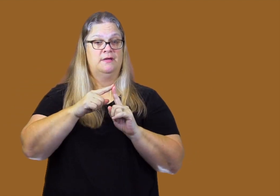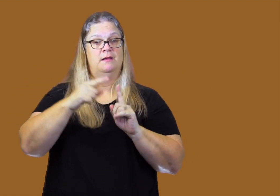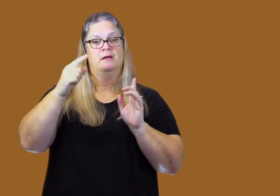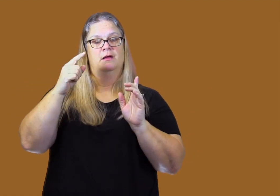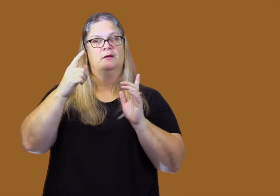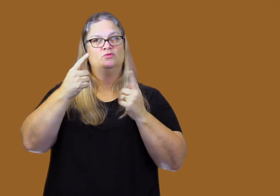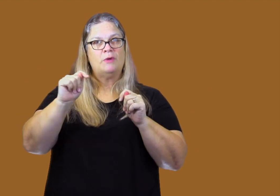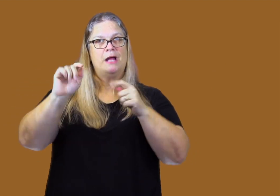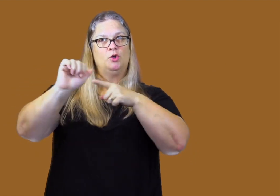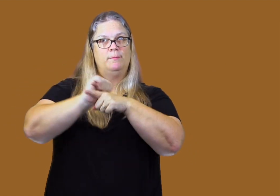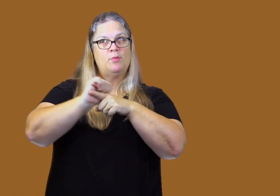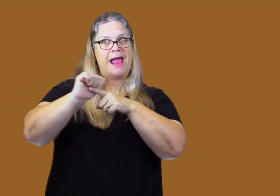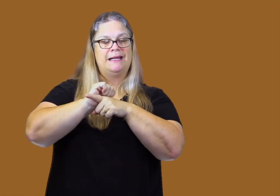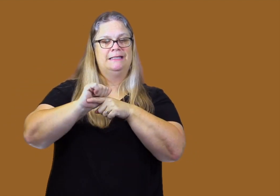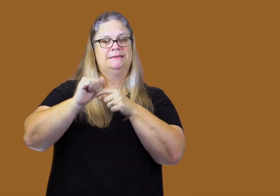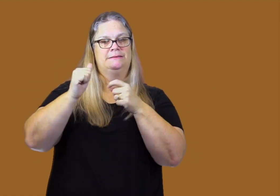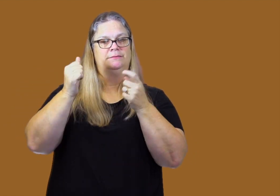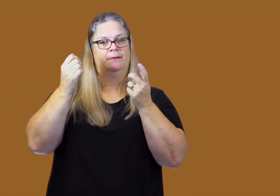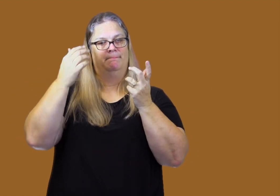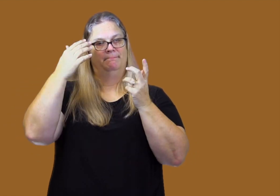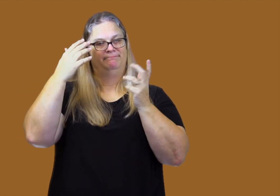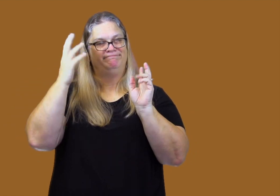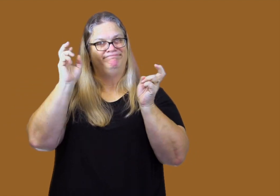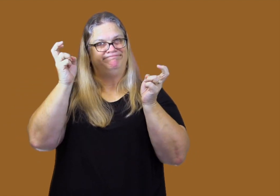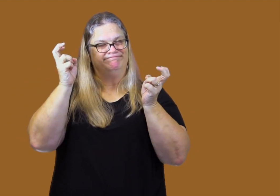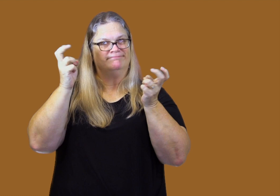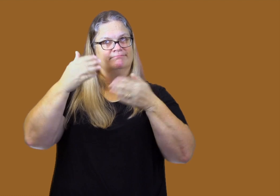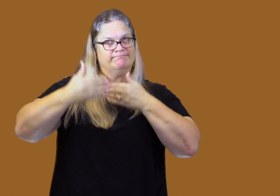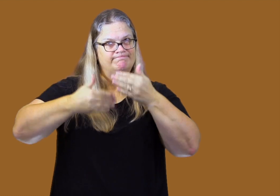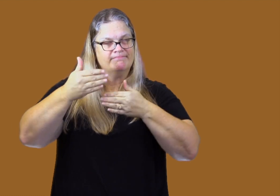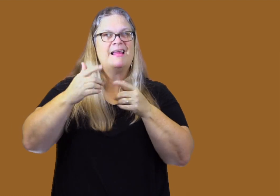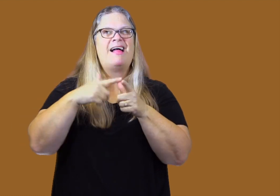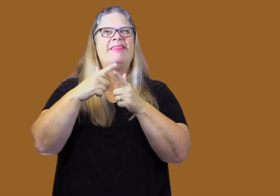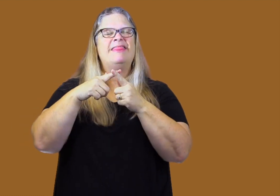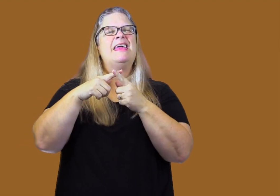and over trying to practice through the process.